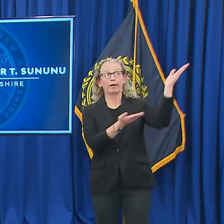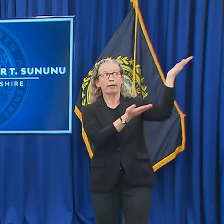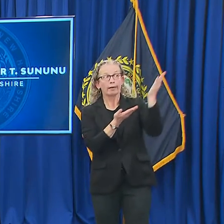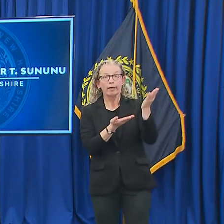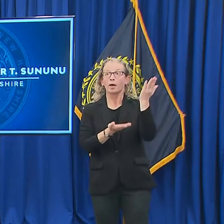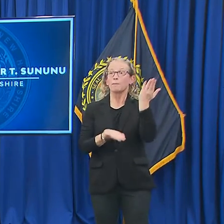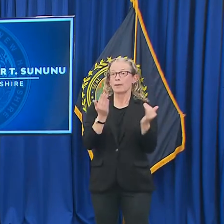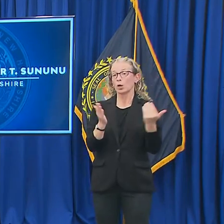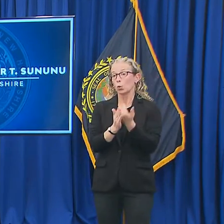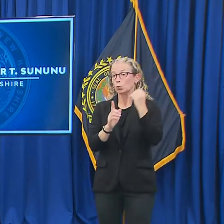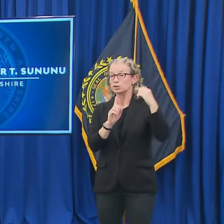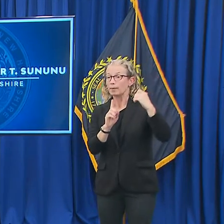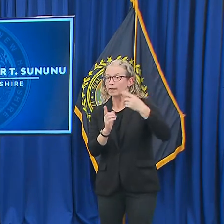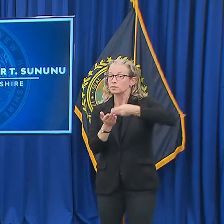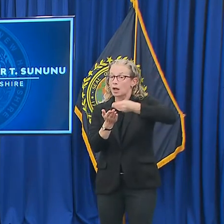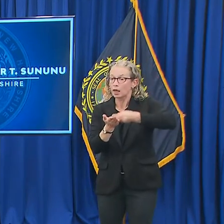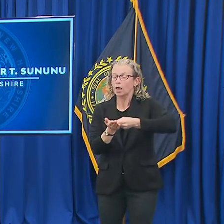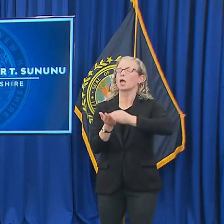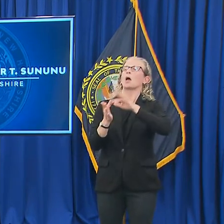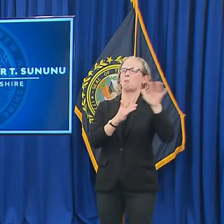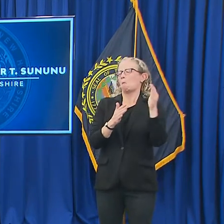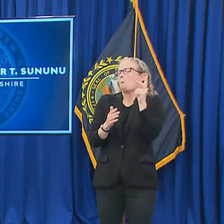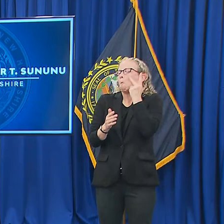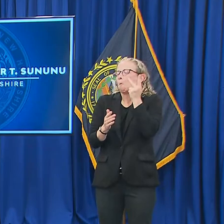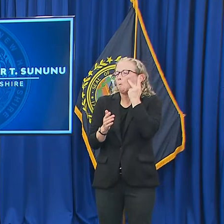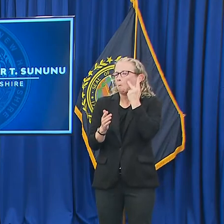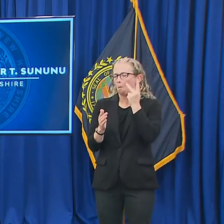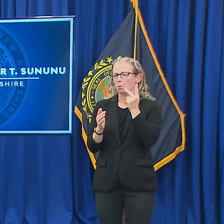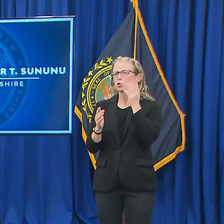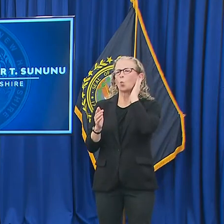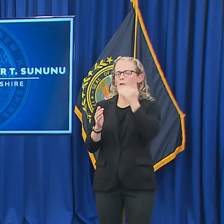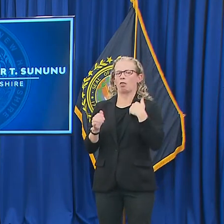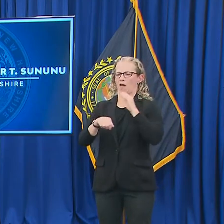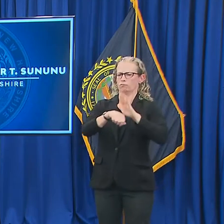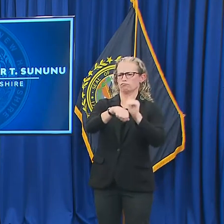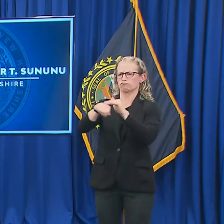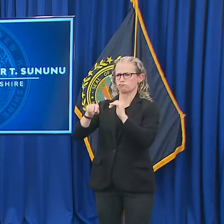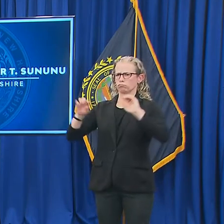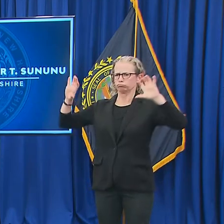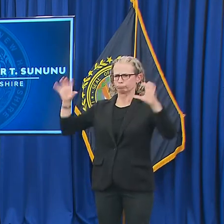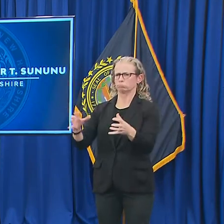We have a lot of I do want a list of I